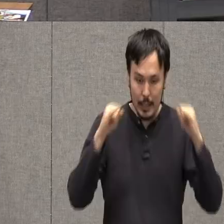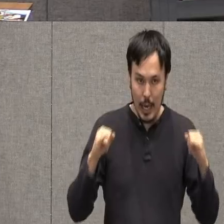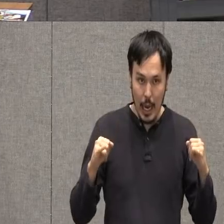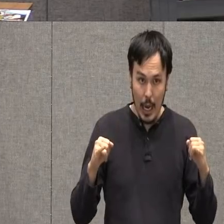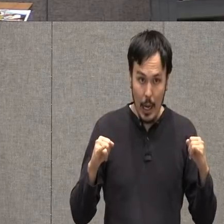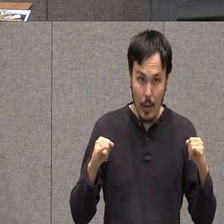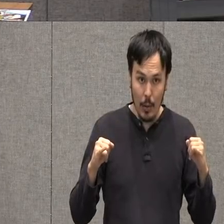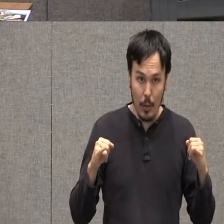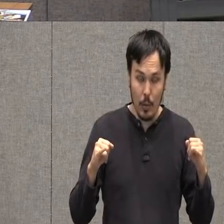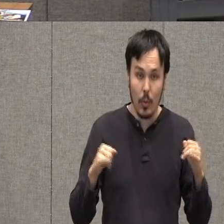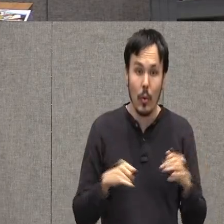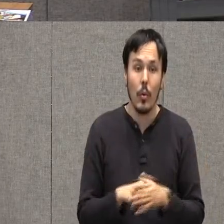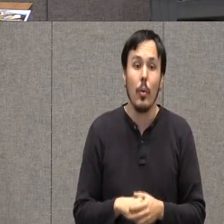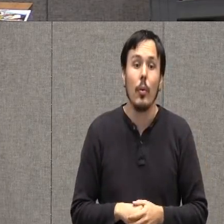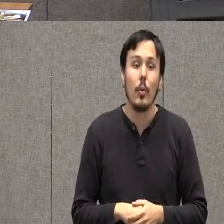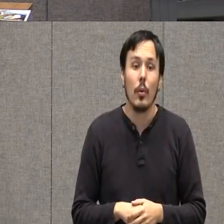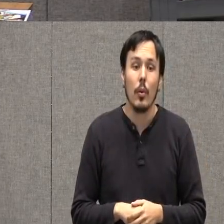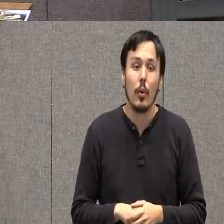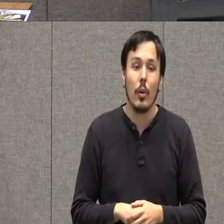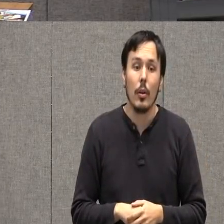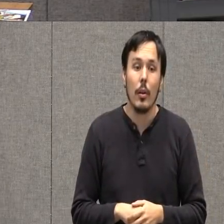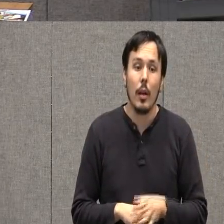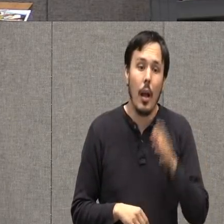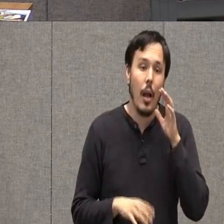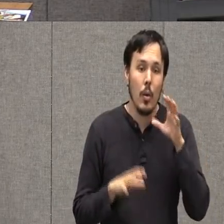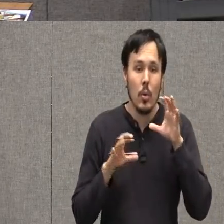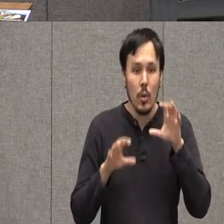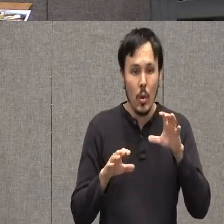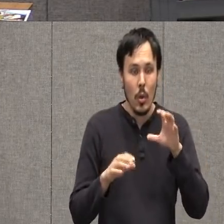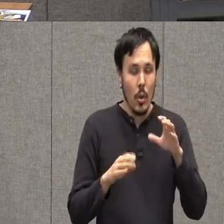and I'm gonna just do the top part of her arm first.